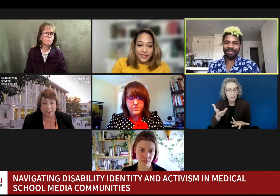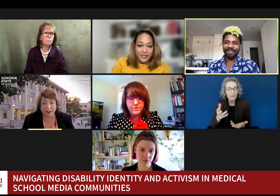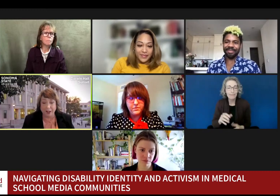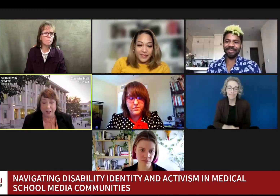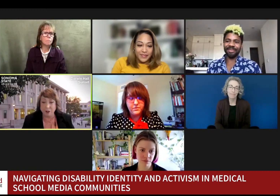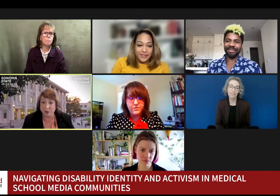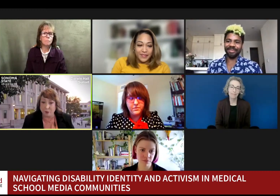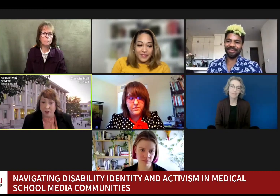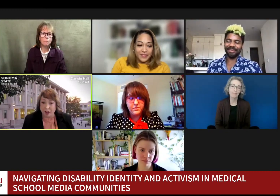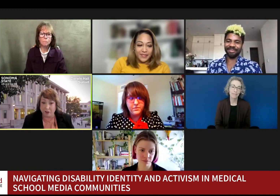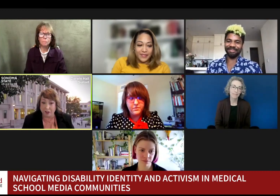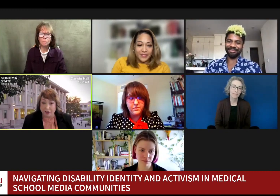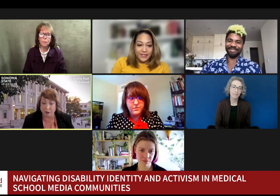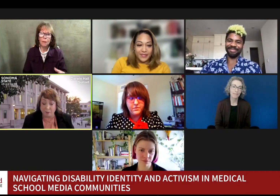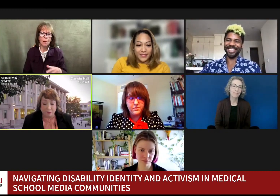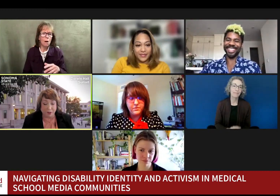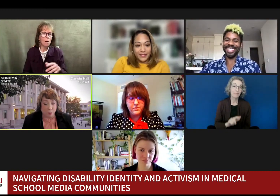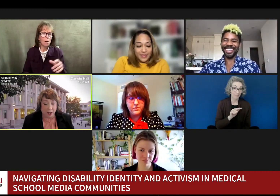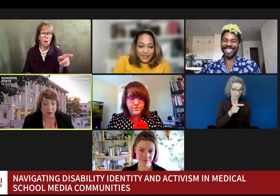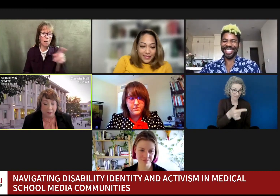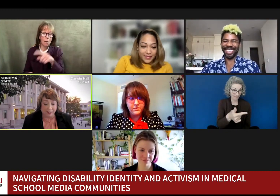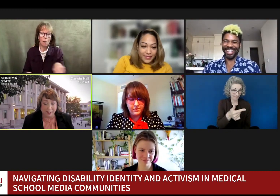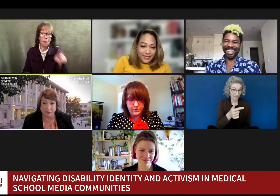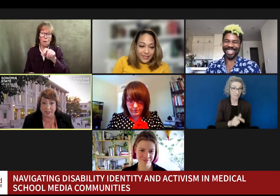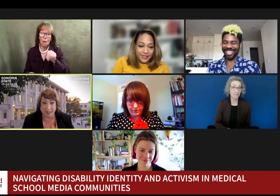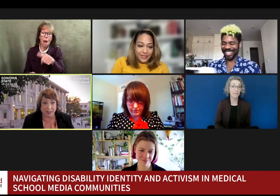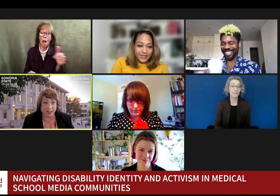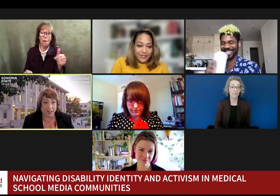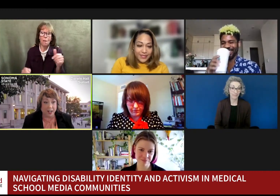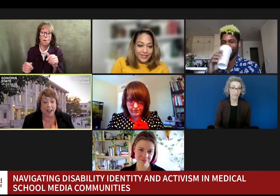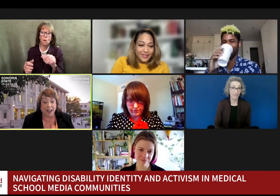I agree with everything my fellow panelists have said, and